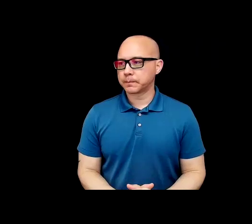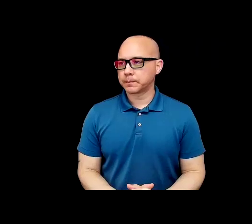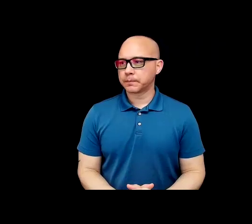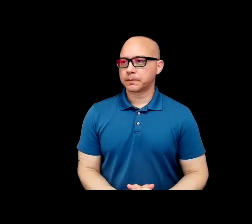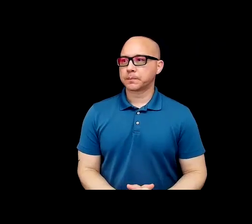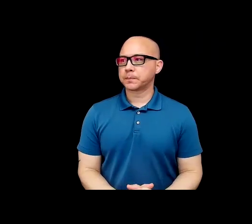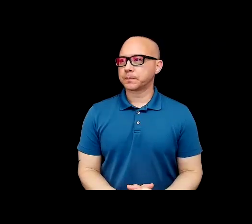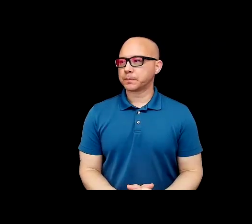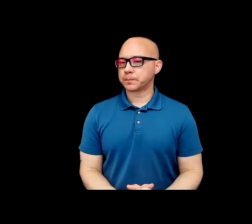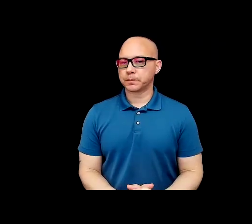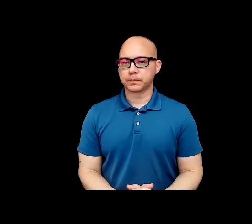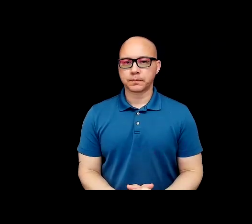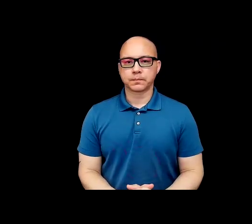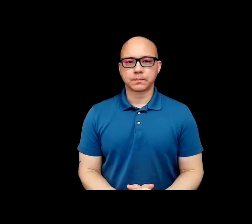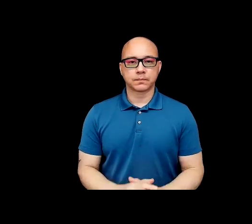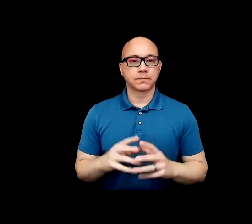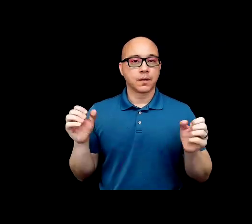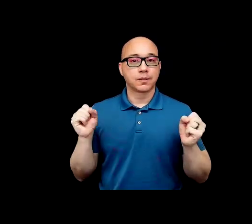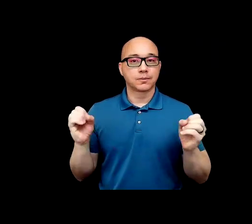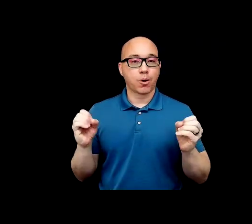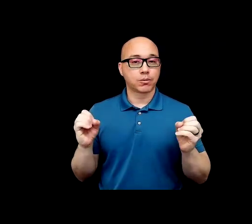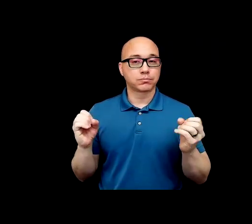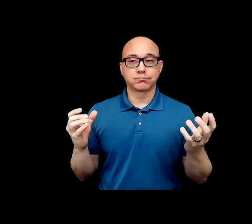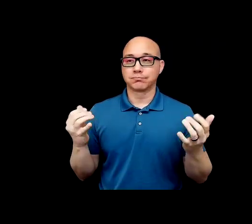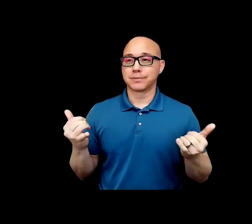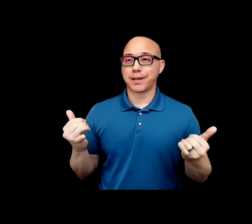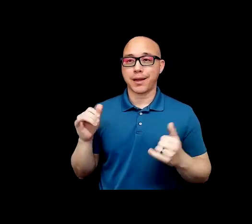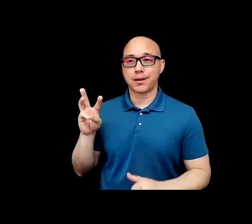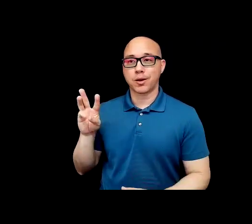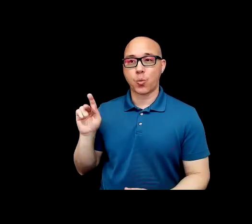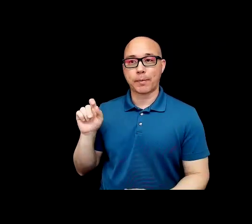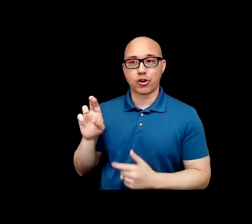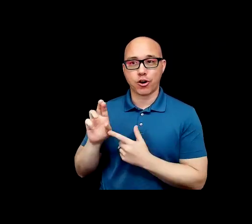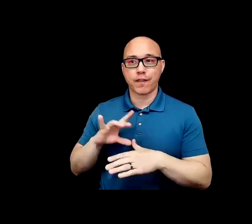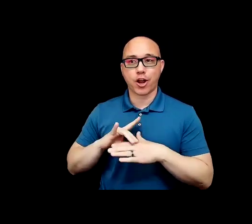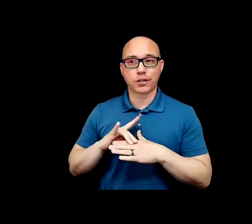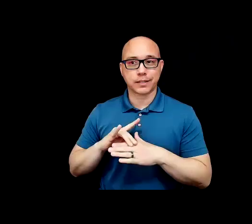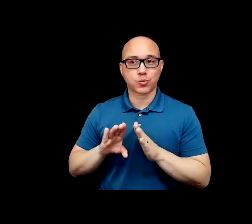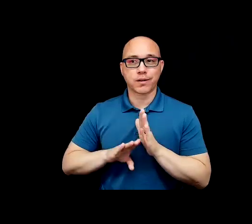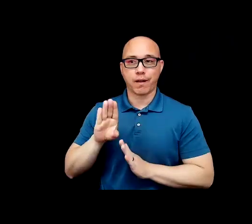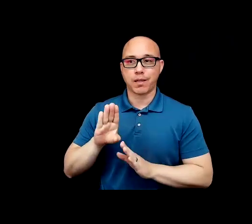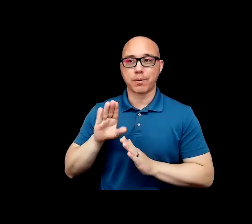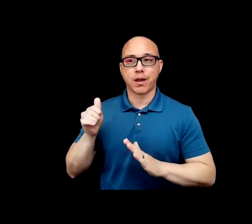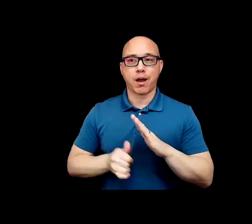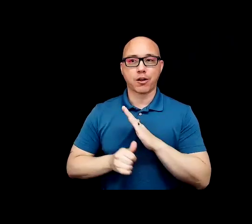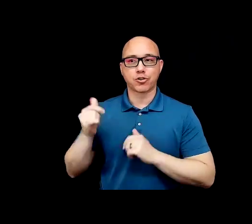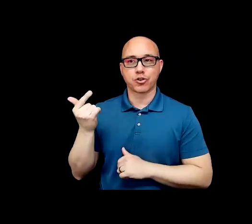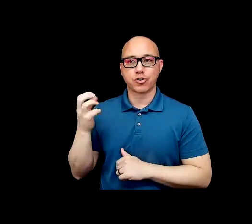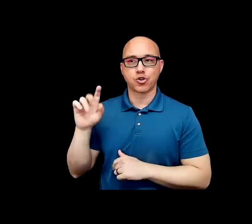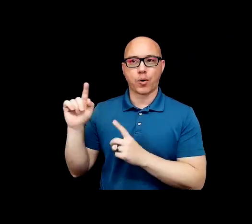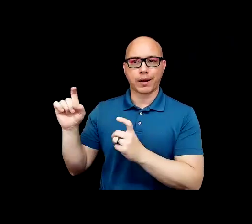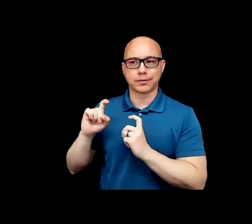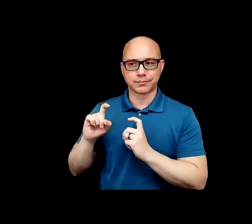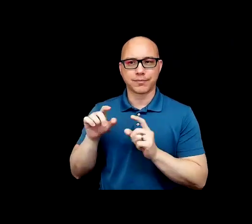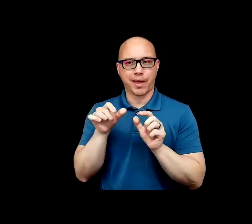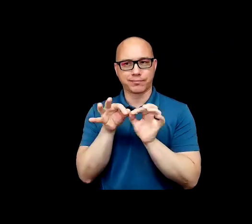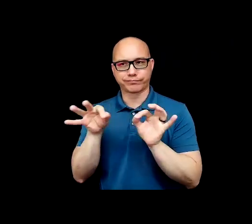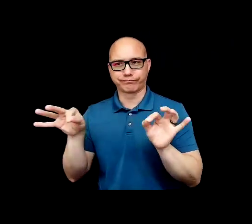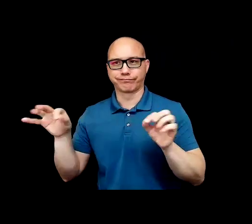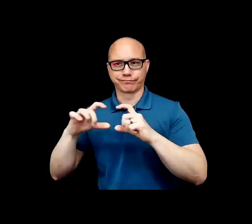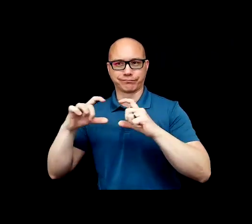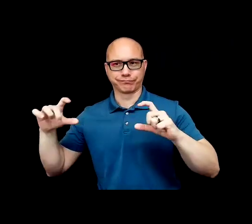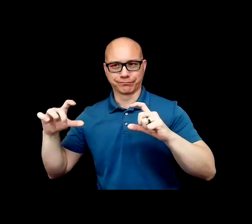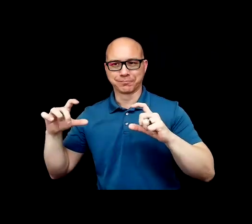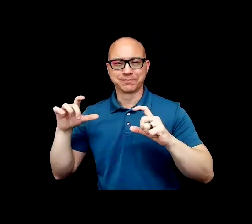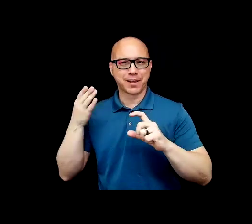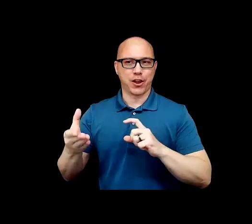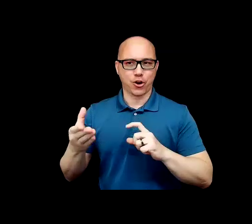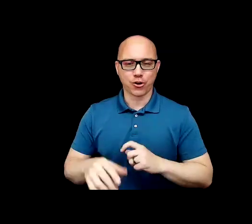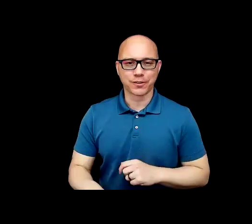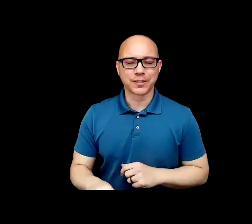So, the contents of this Webinar were developed under Grant H421F240198